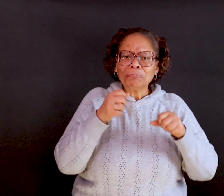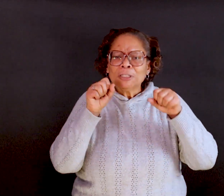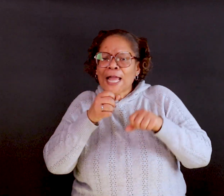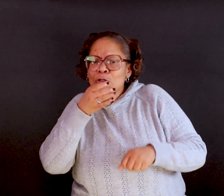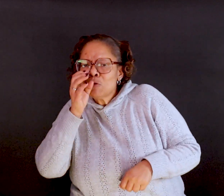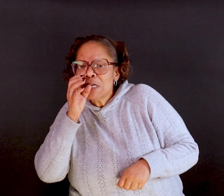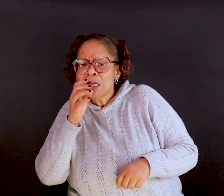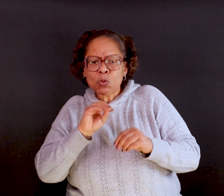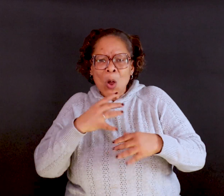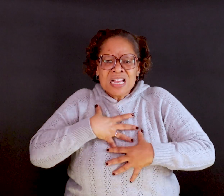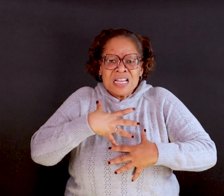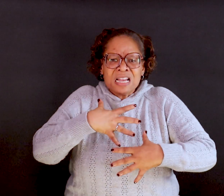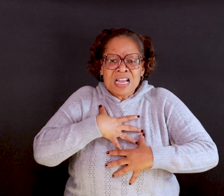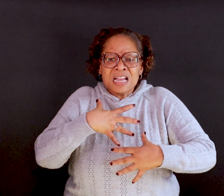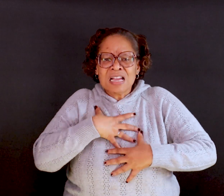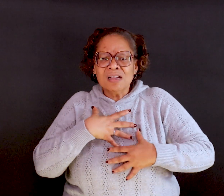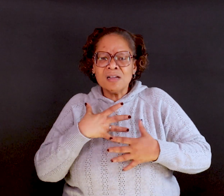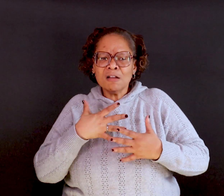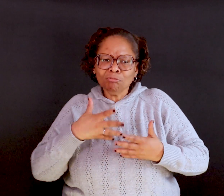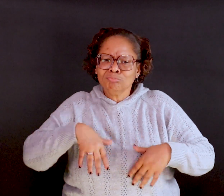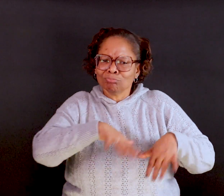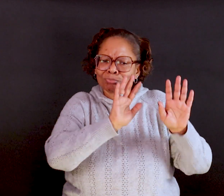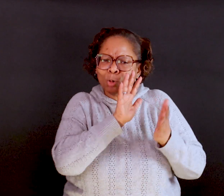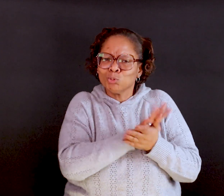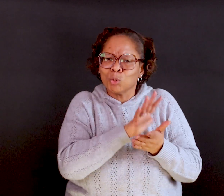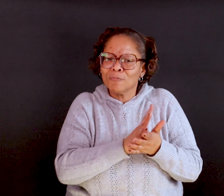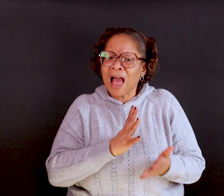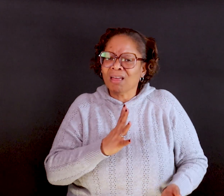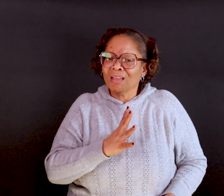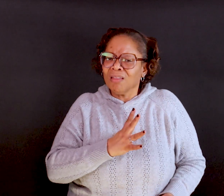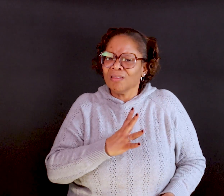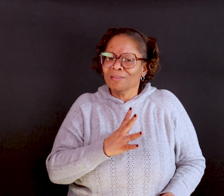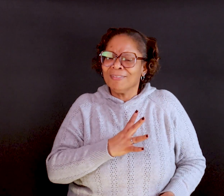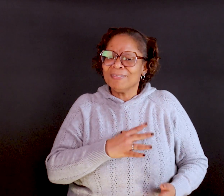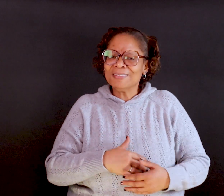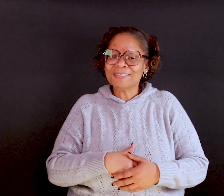They can eat and drink normally, have no respiratory difficulty,